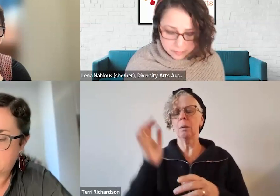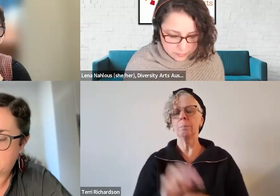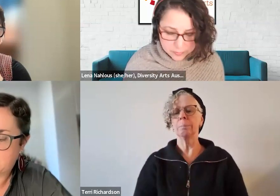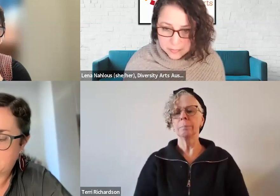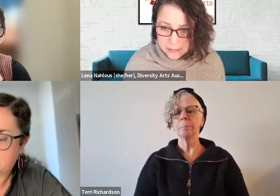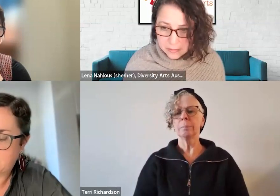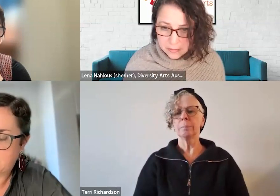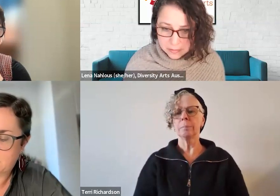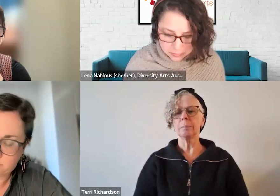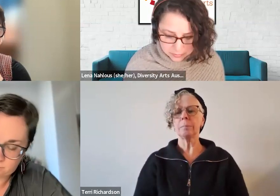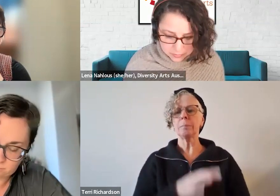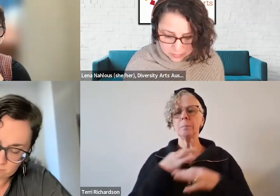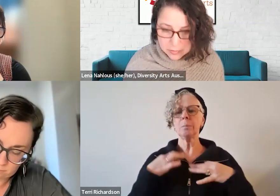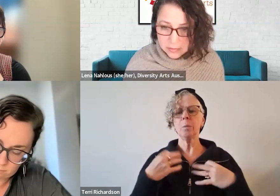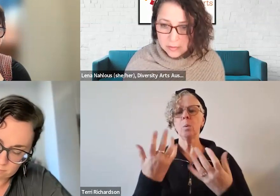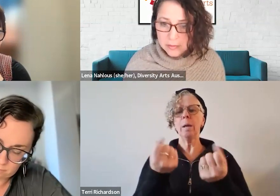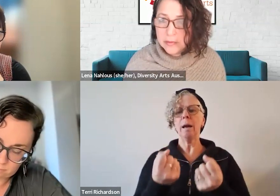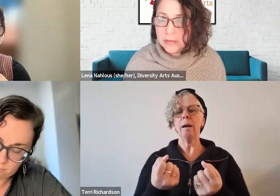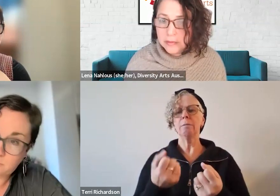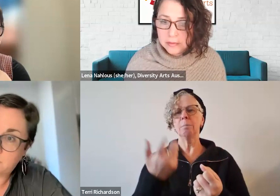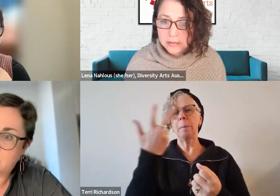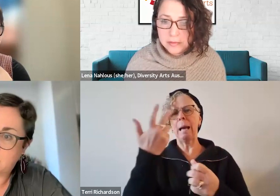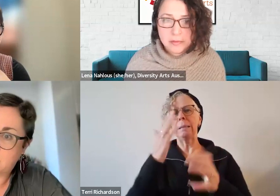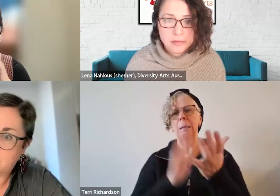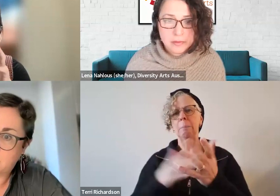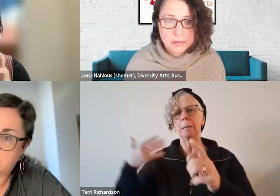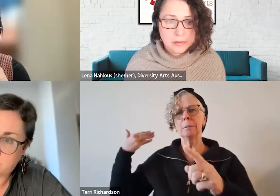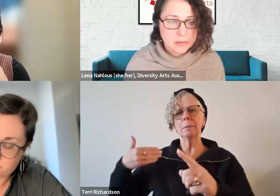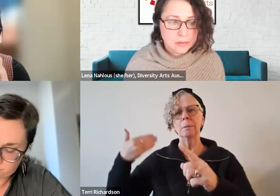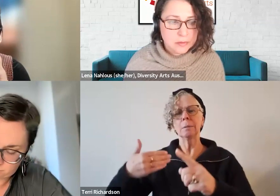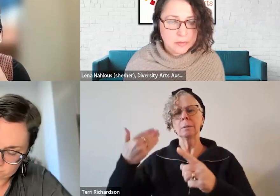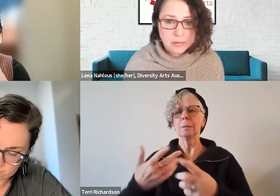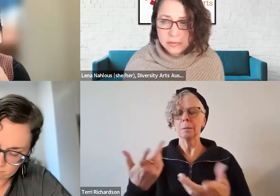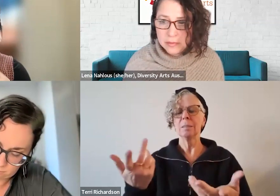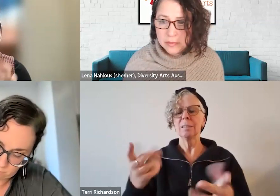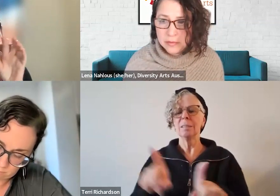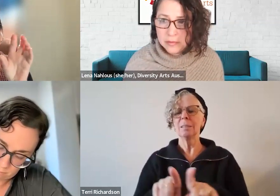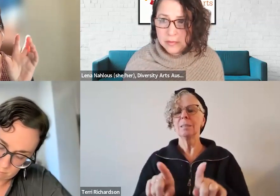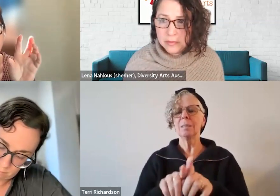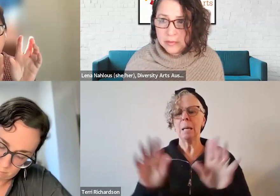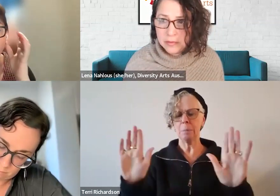And we have in the last 18 months done exactly that. We're keeping to a smaller board.